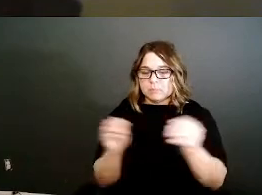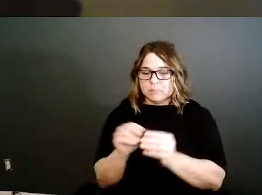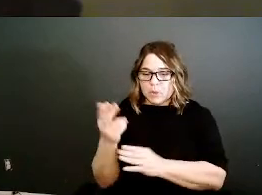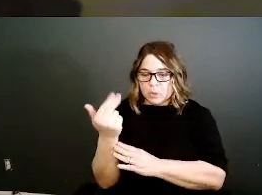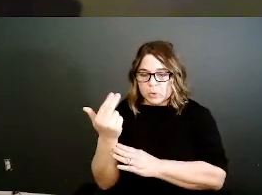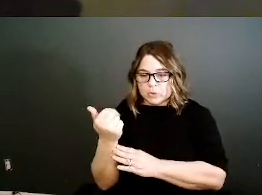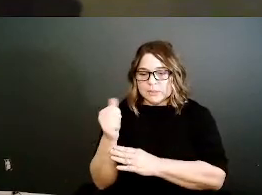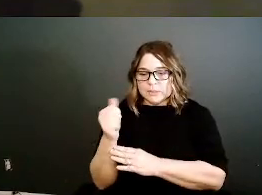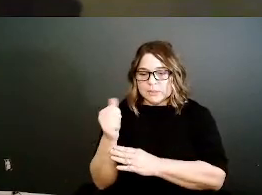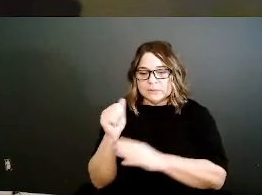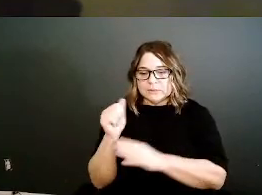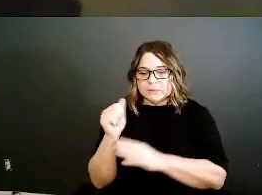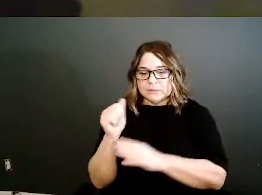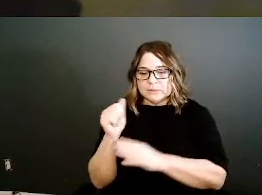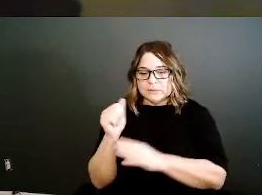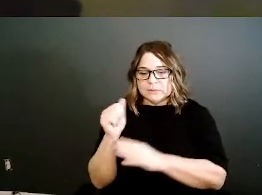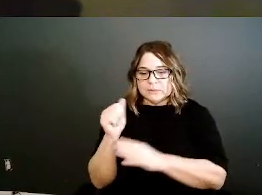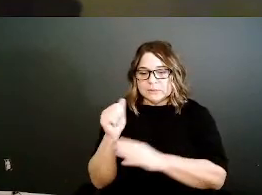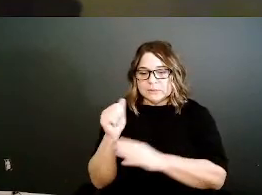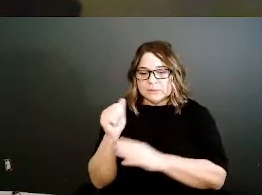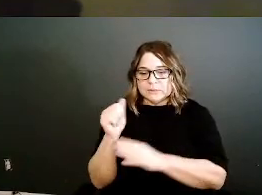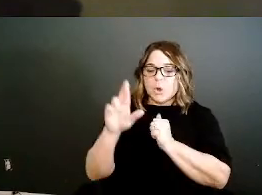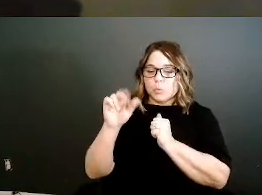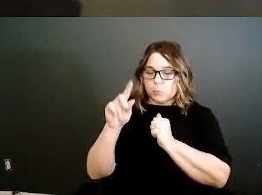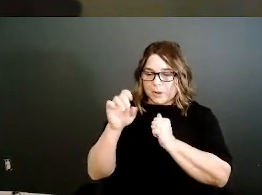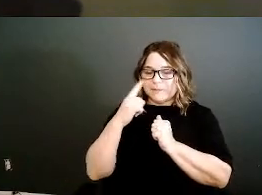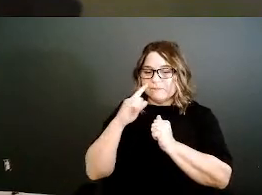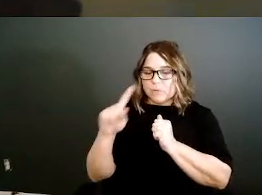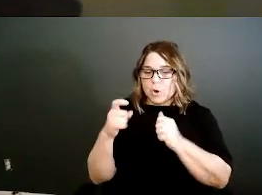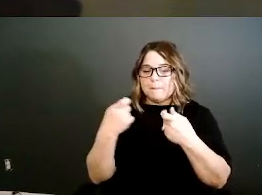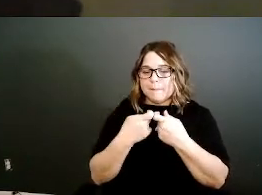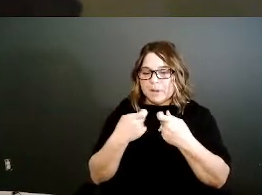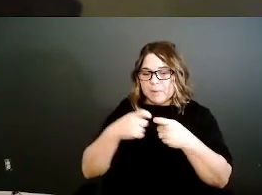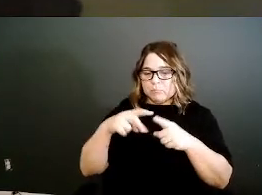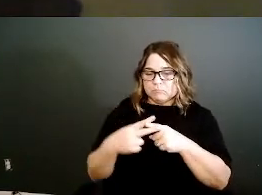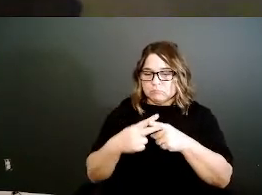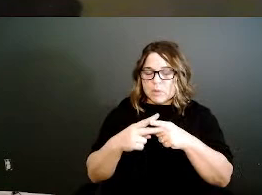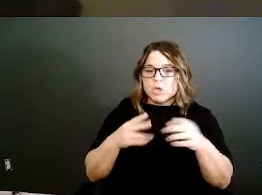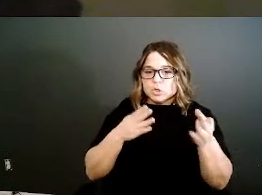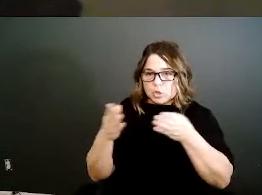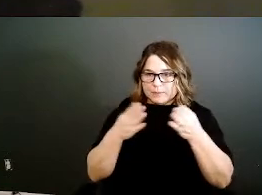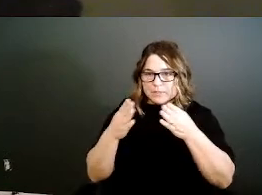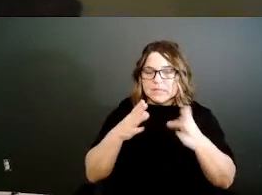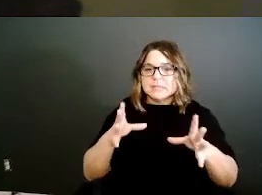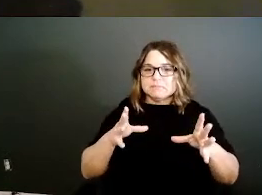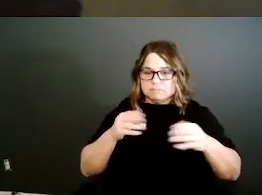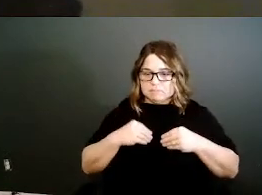THE MAYOR AND COUNCIL MEMBERS FOR THE NEXT TERM OF I